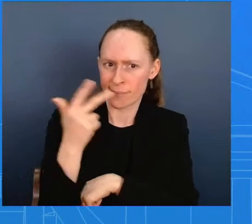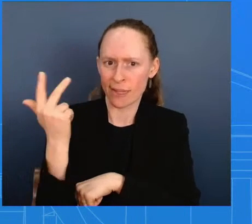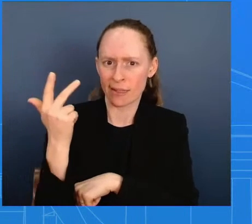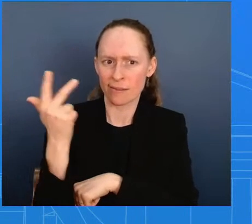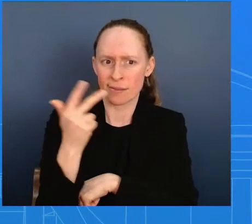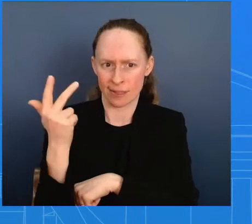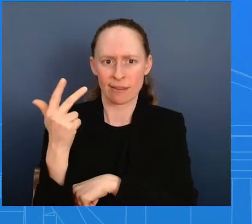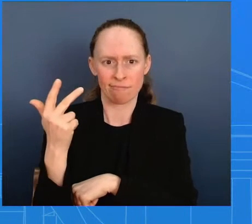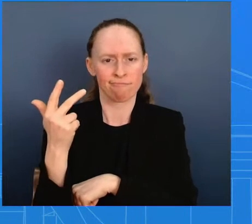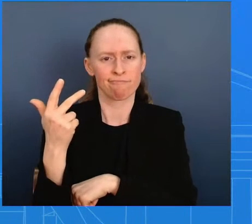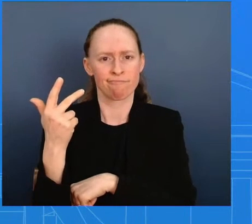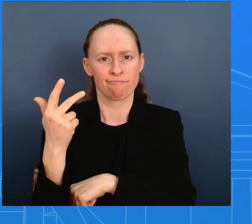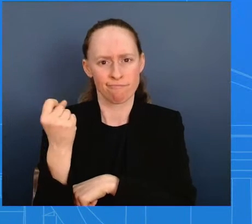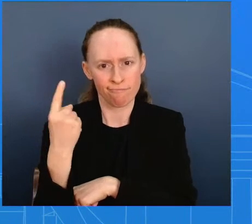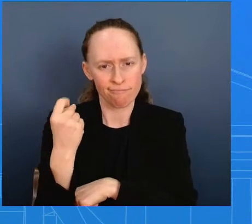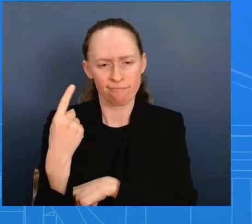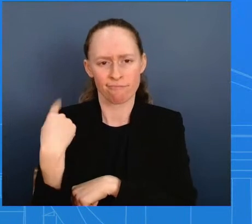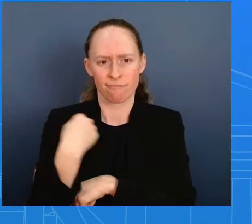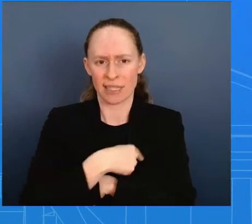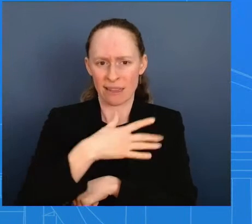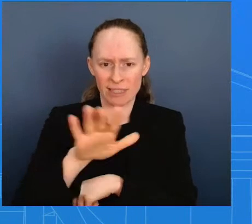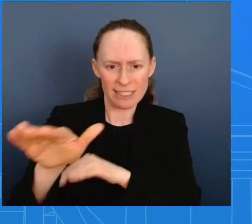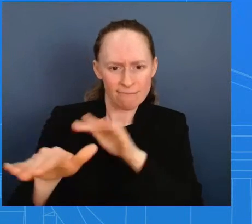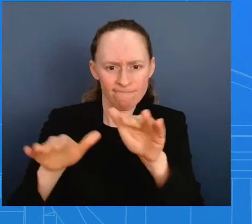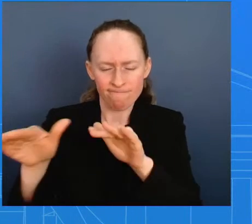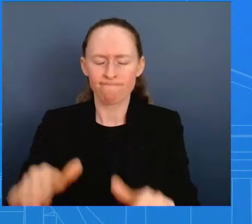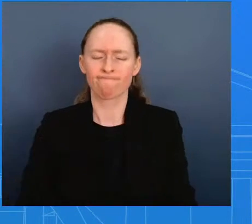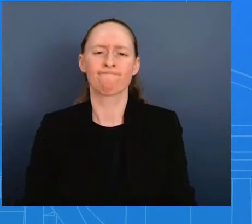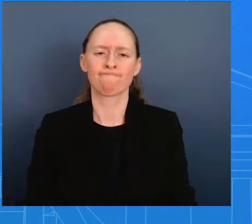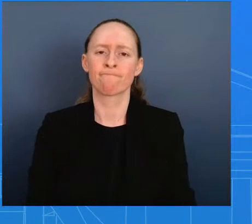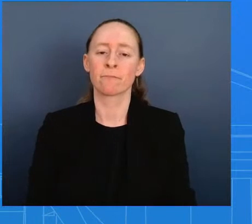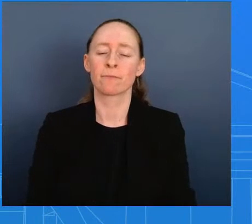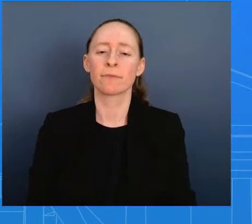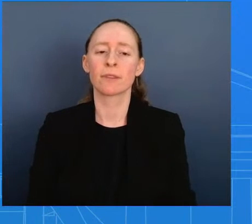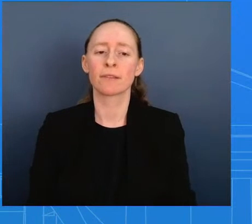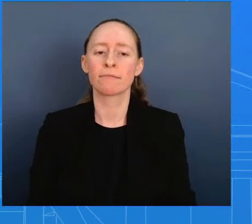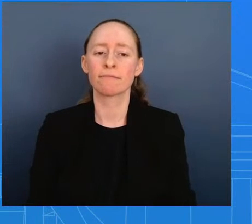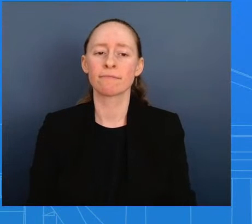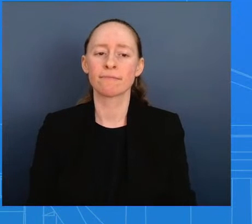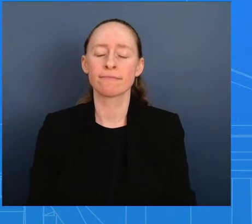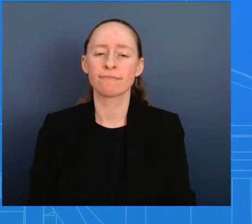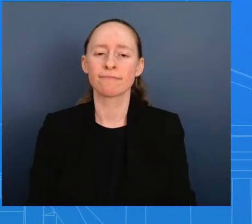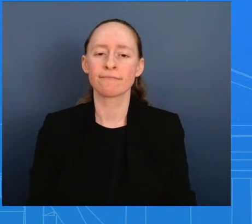It is a total outrage that there are people who are attacking